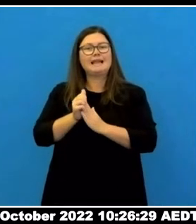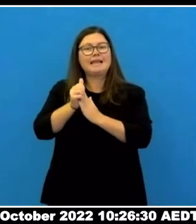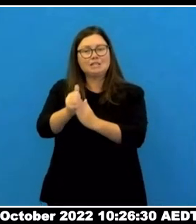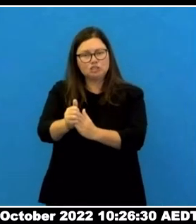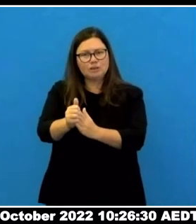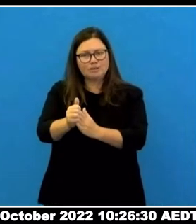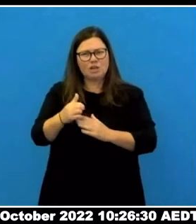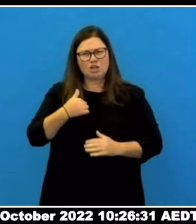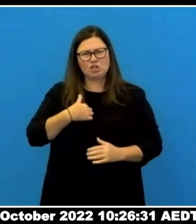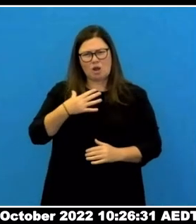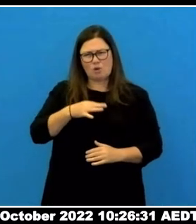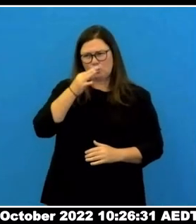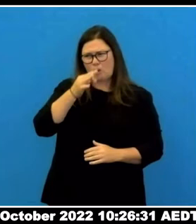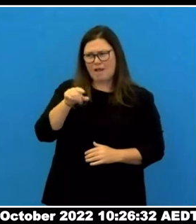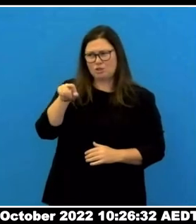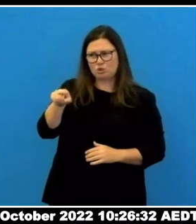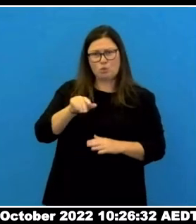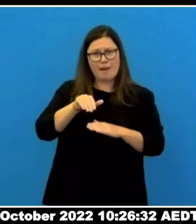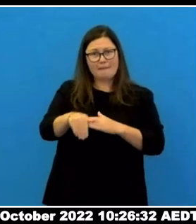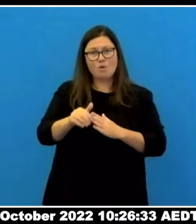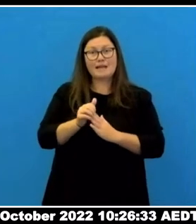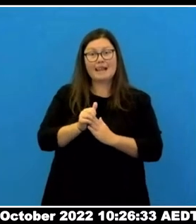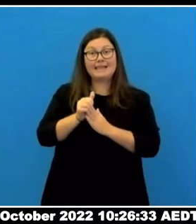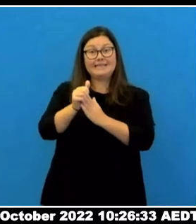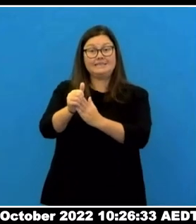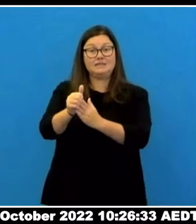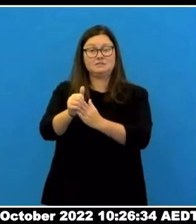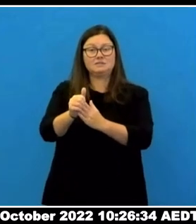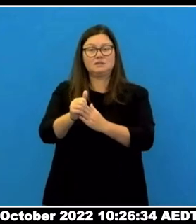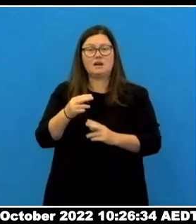and what is the importance of having leaders and campaign ambassadors